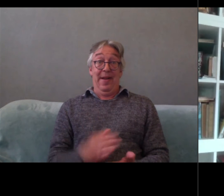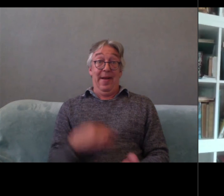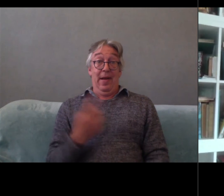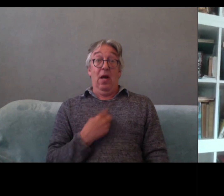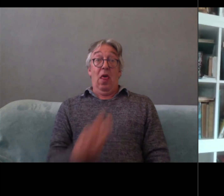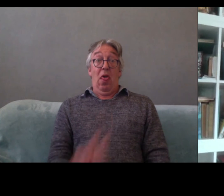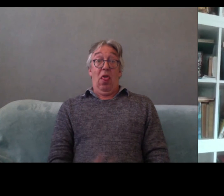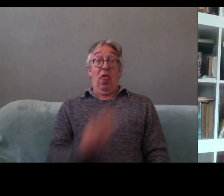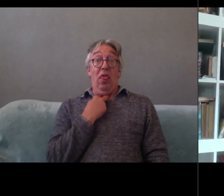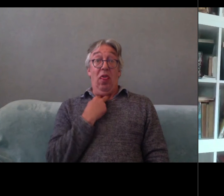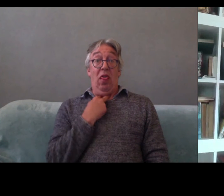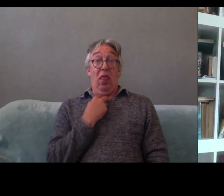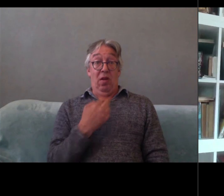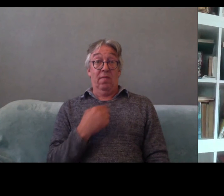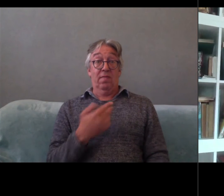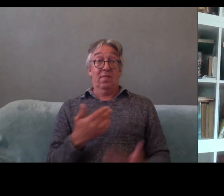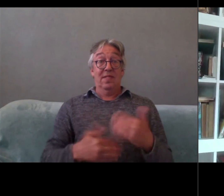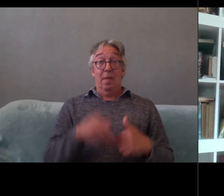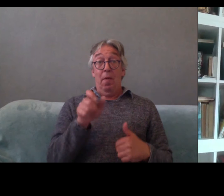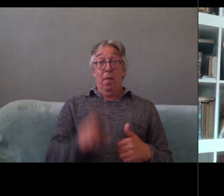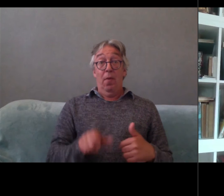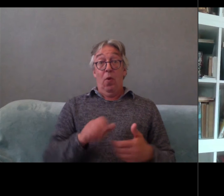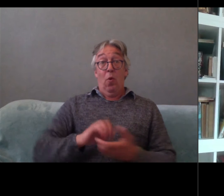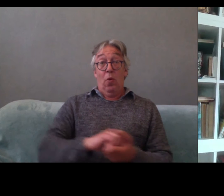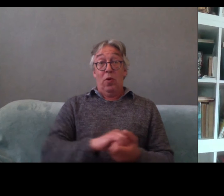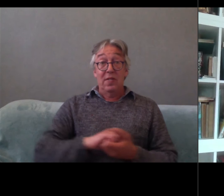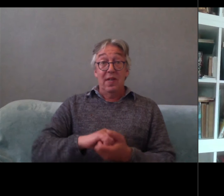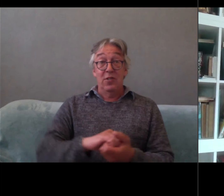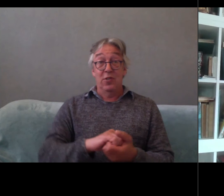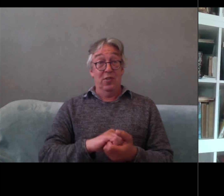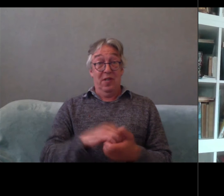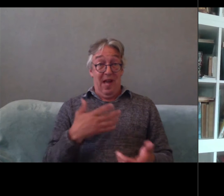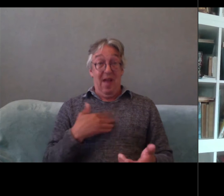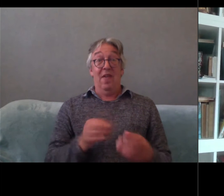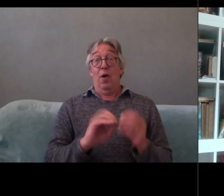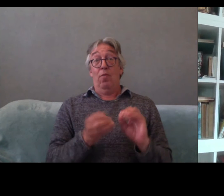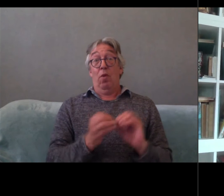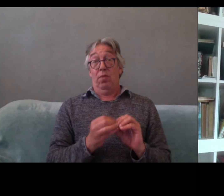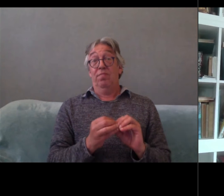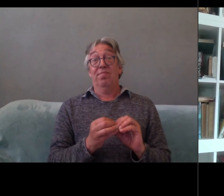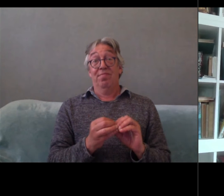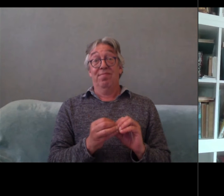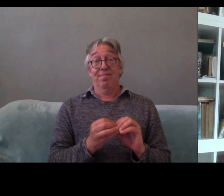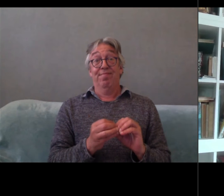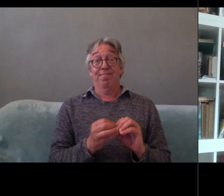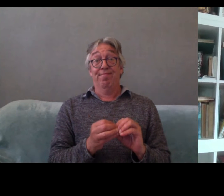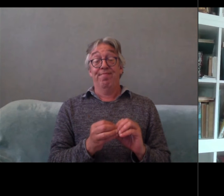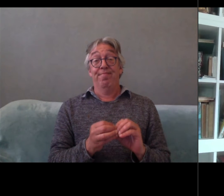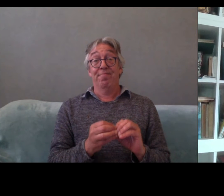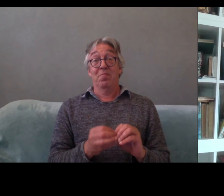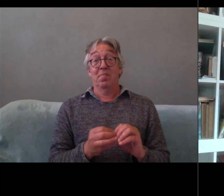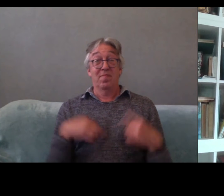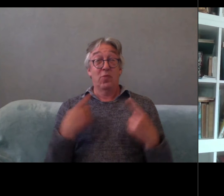for the organisations of people with disabilities. And even we're trying to do a very proactive,